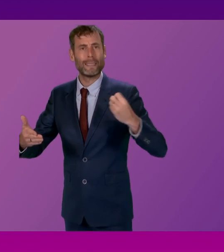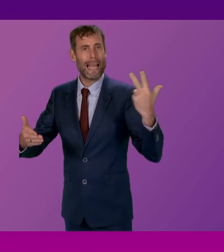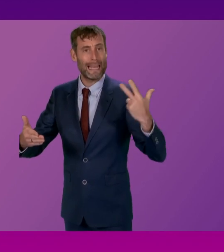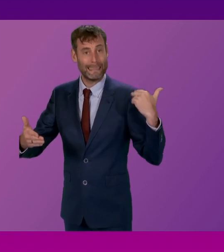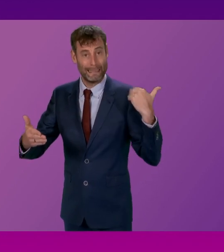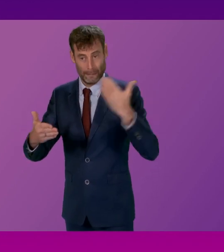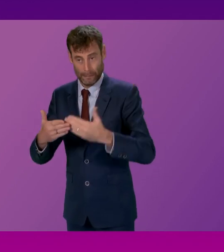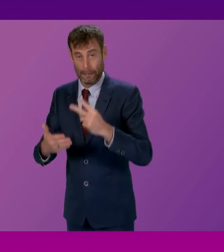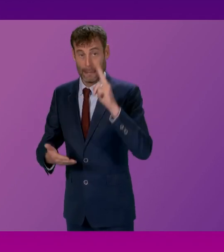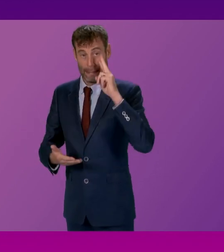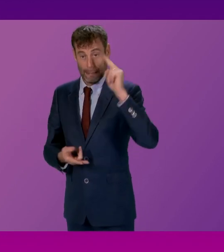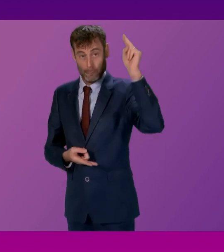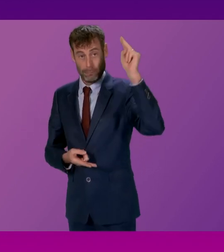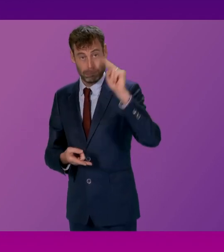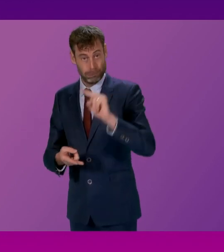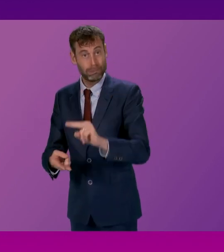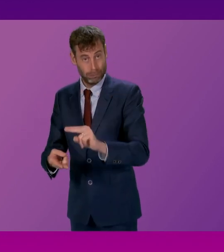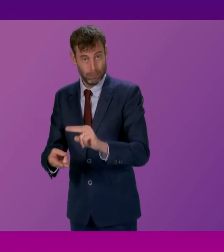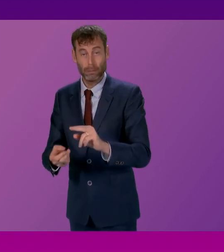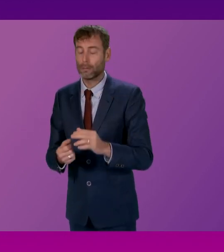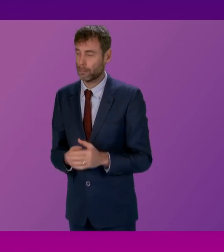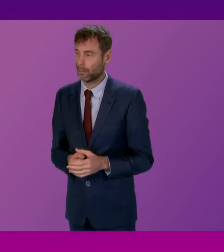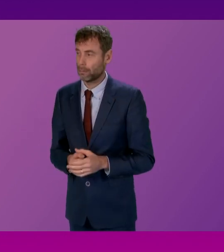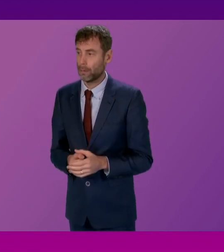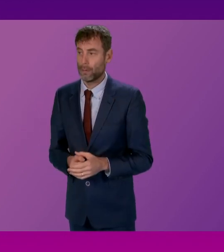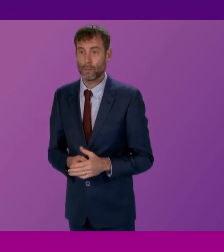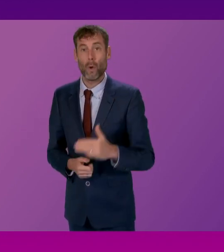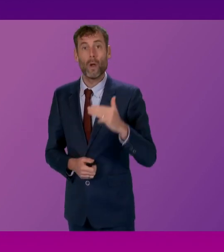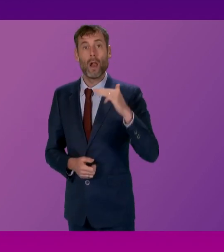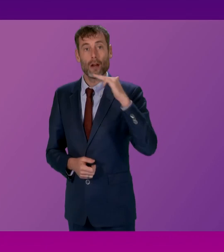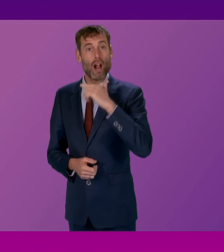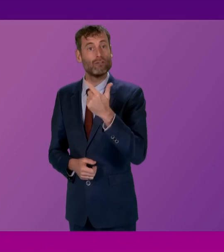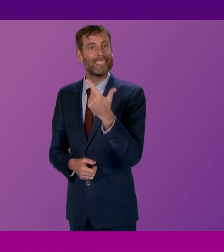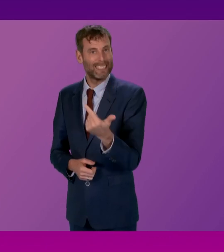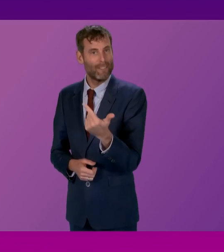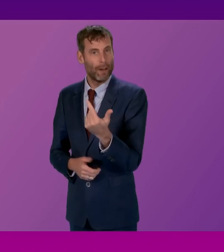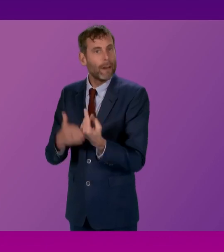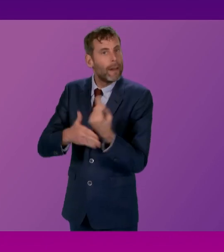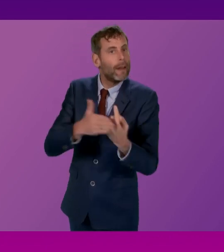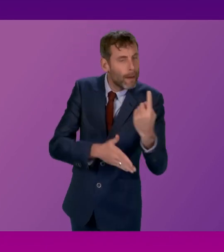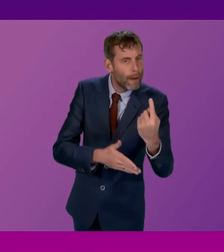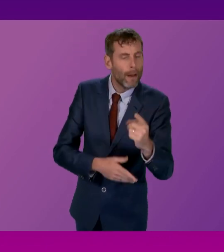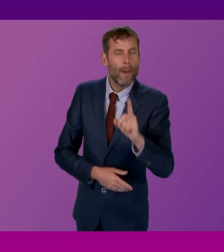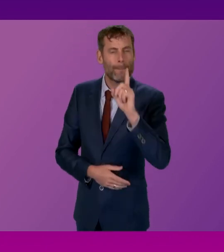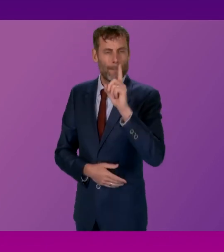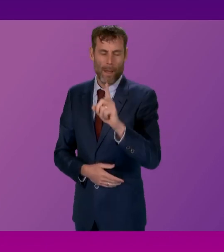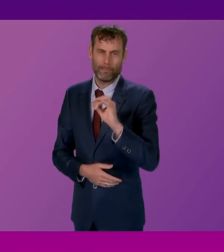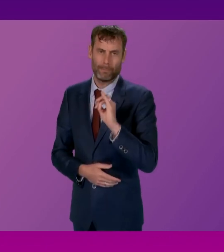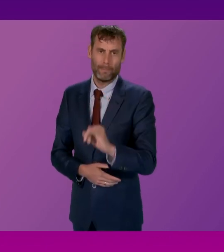last year. That is very welcome news but, every year, our emergency workers are subjected to immense